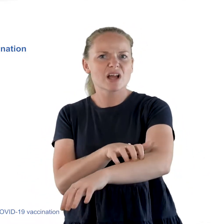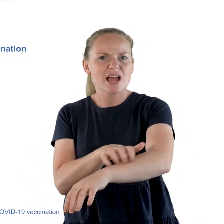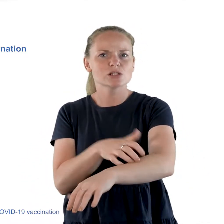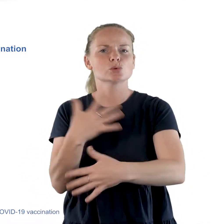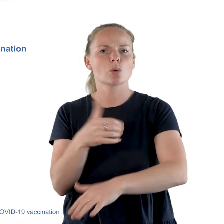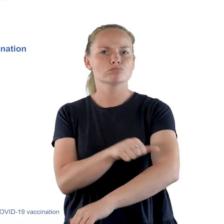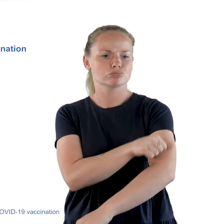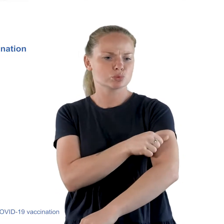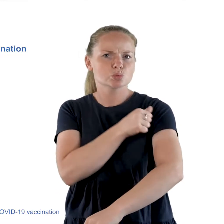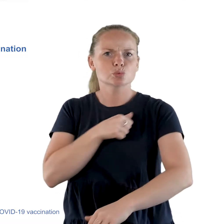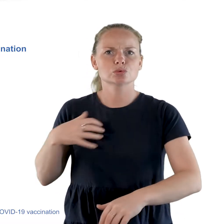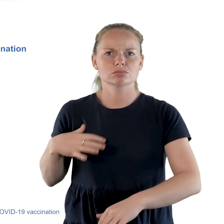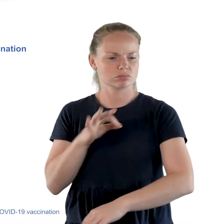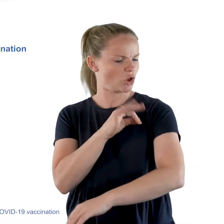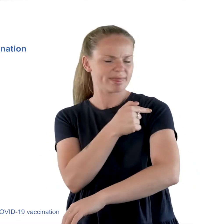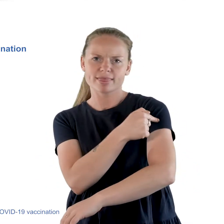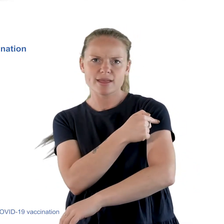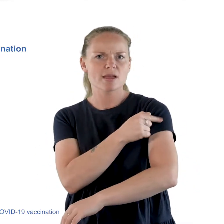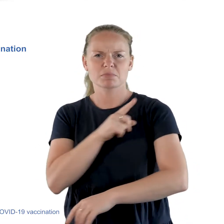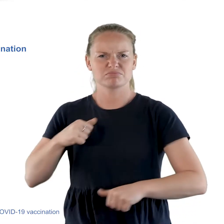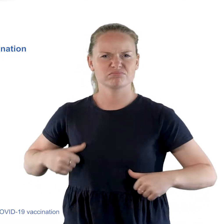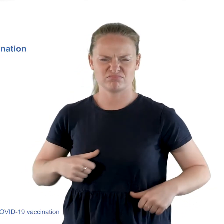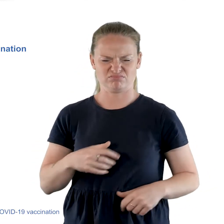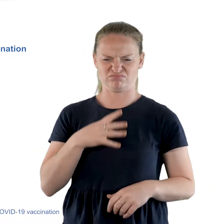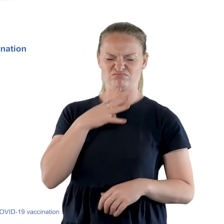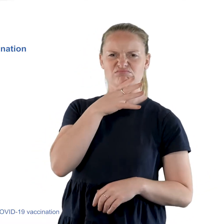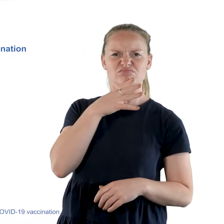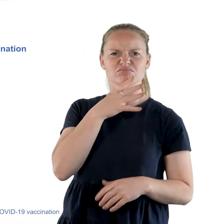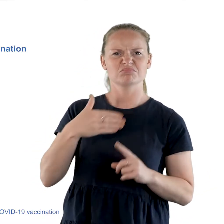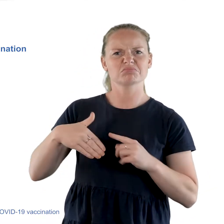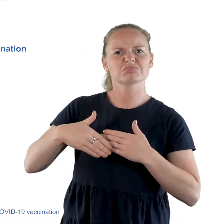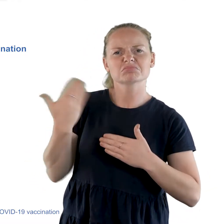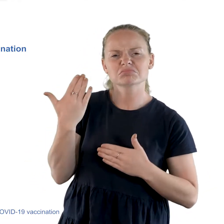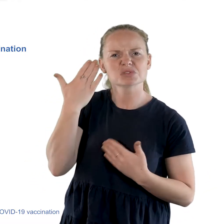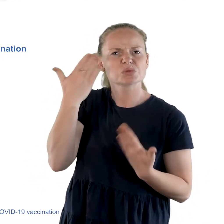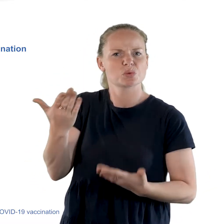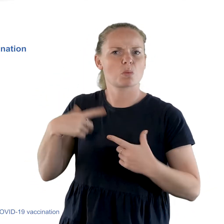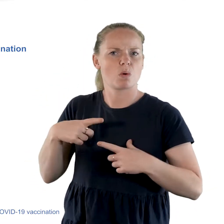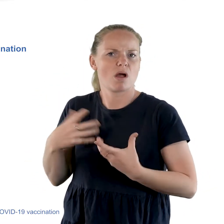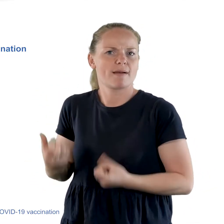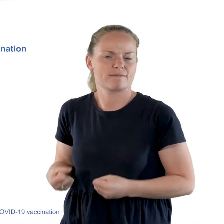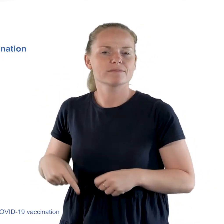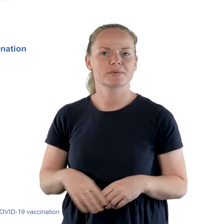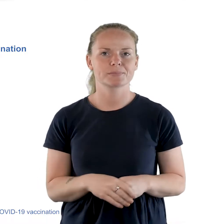pin-prick rash or bruising not at the injection site that cannot be explained.